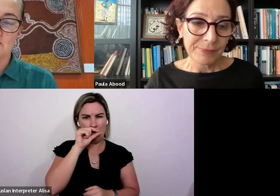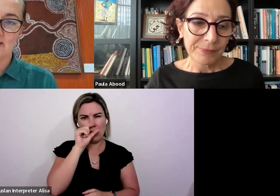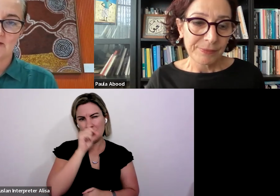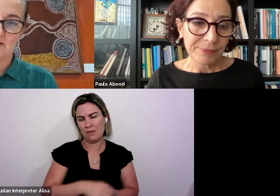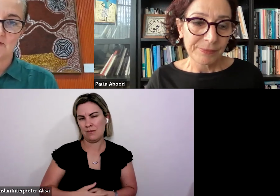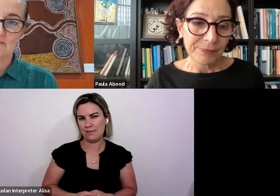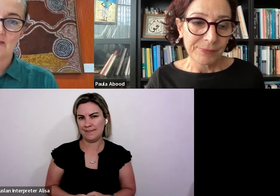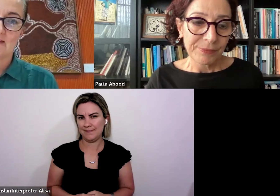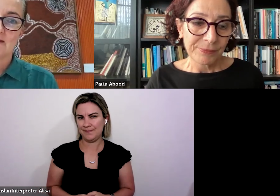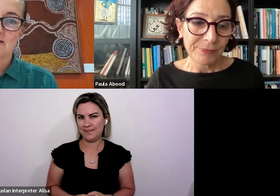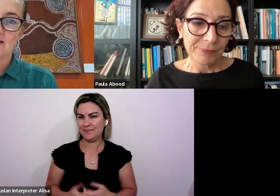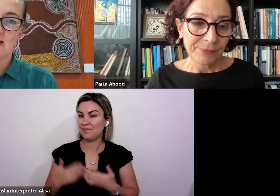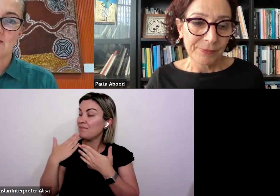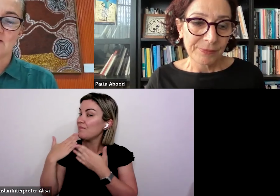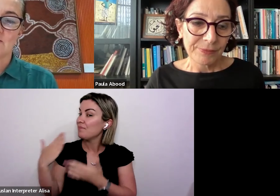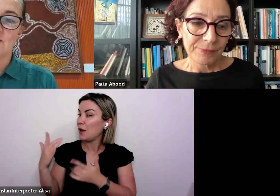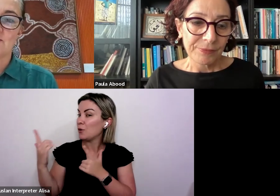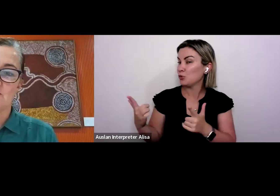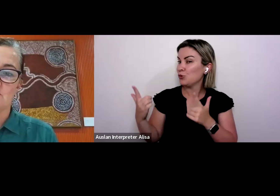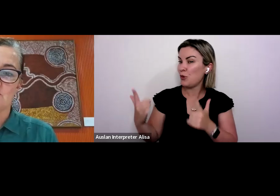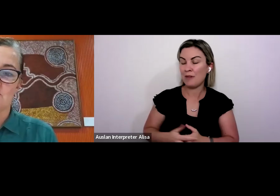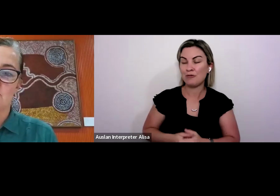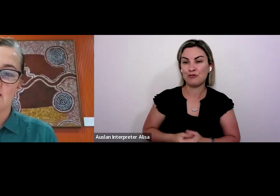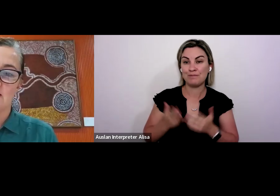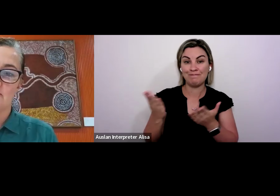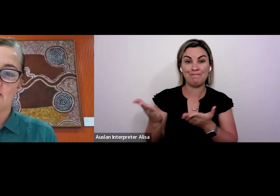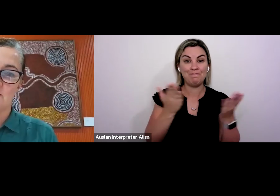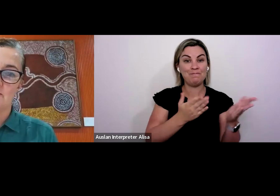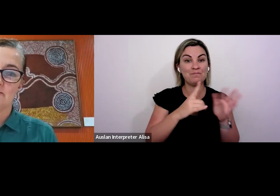Thank you. And I'll go to you Jake. Thank you.